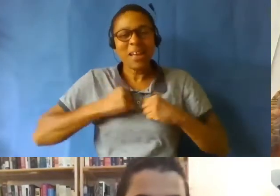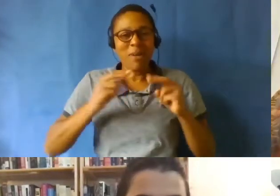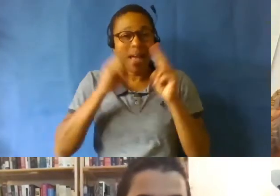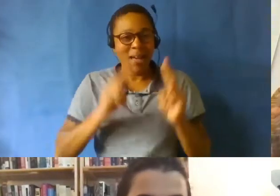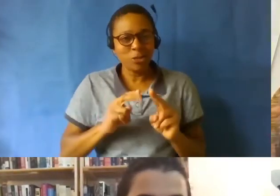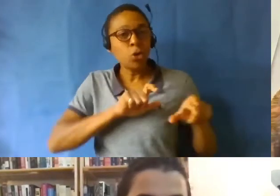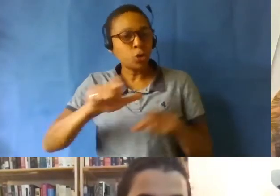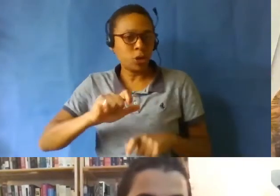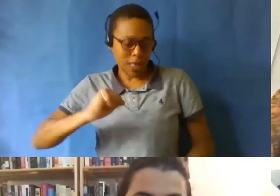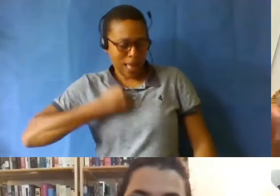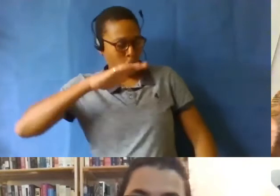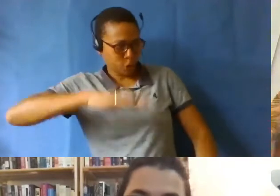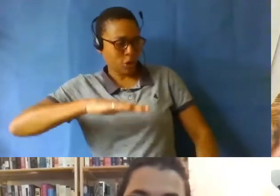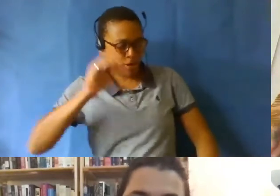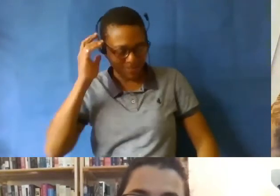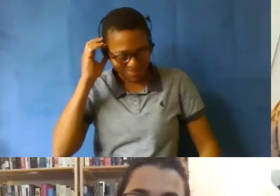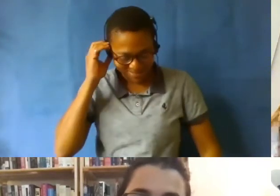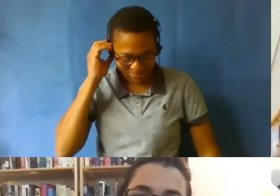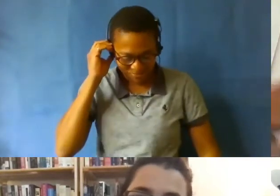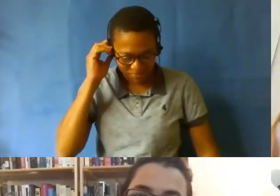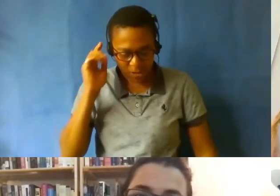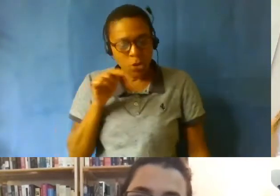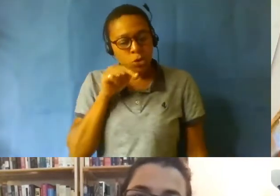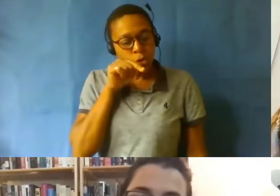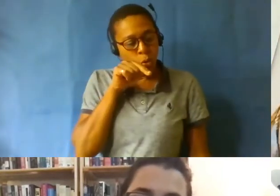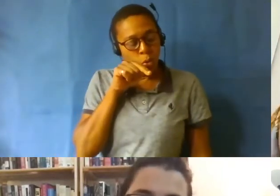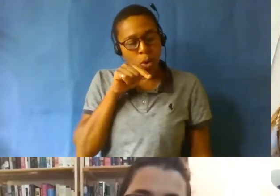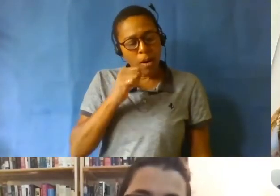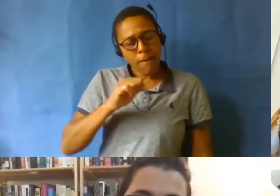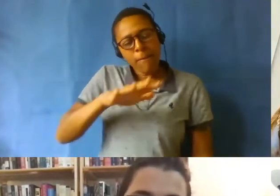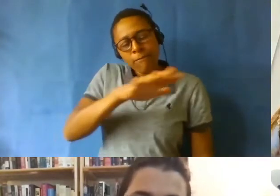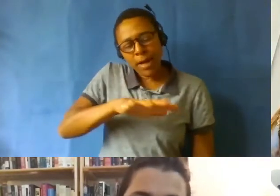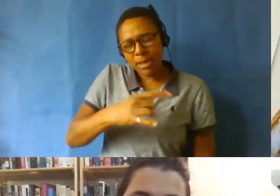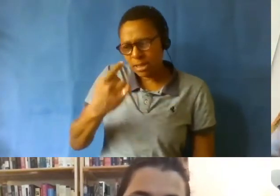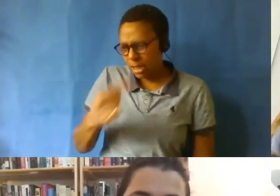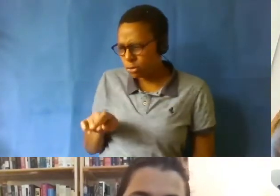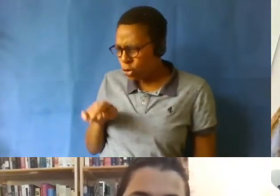illness so that was the way that they first began to look at mental health as